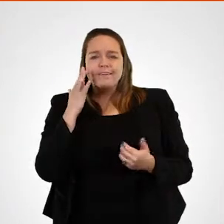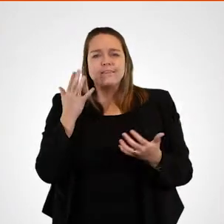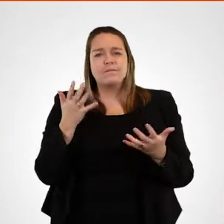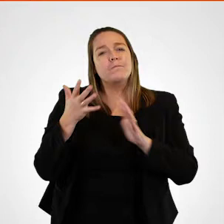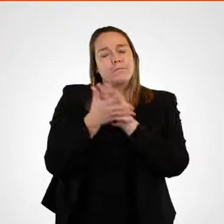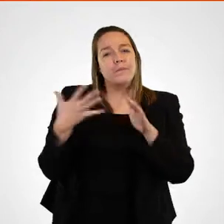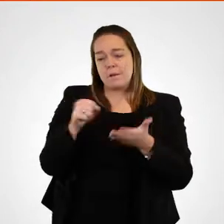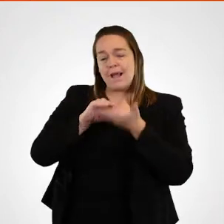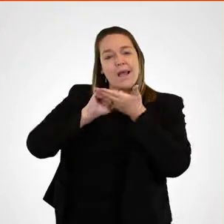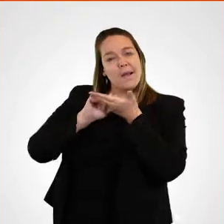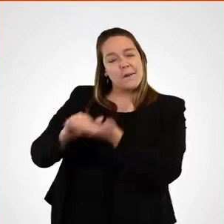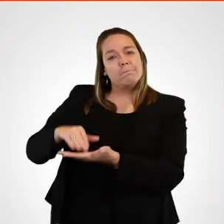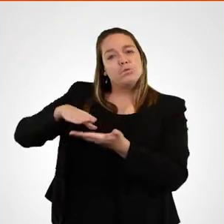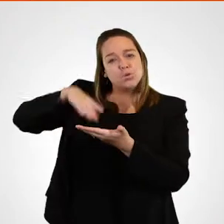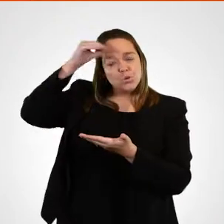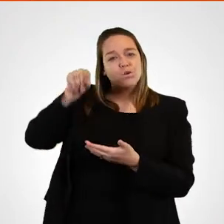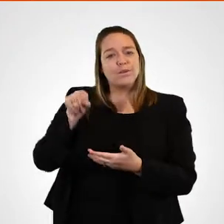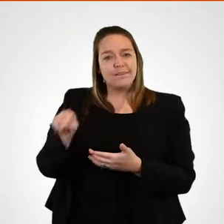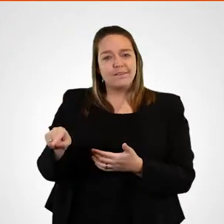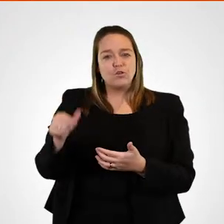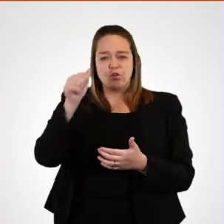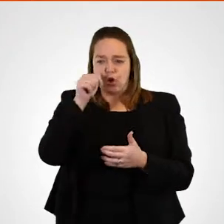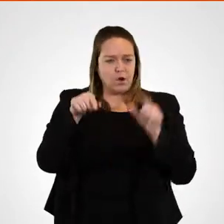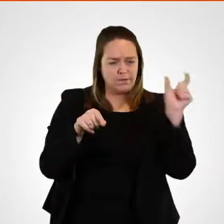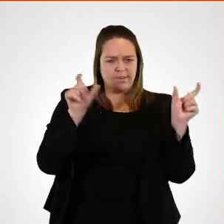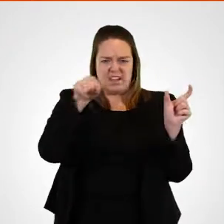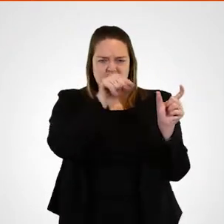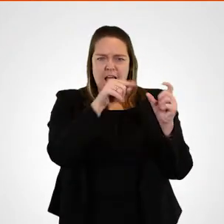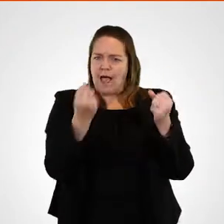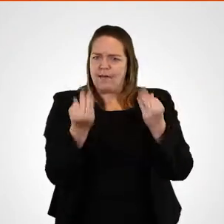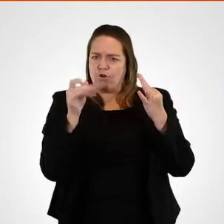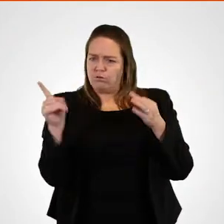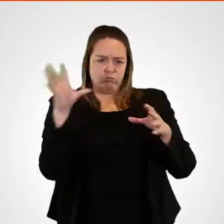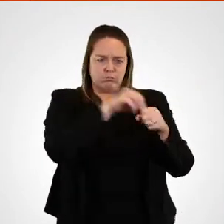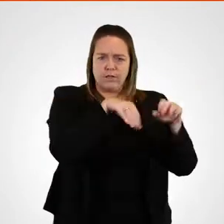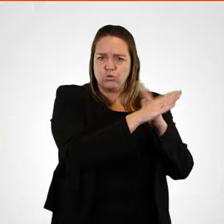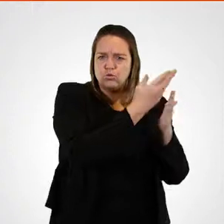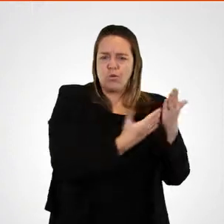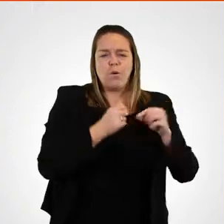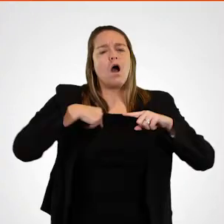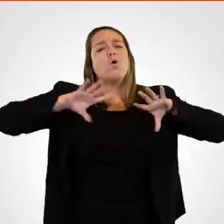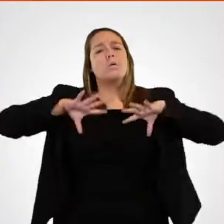And so we have to help students put pieces that are not right there in the text and bring that knowledge